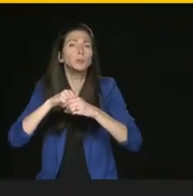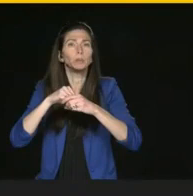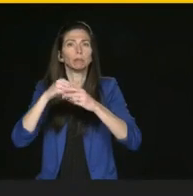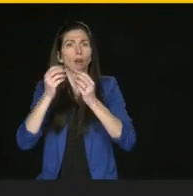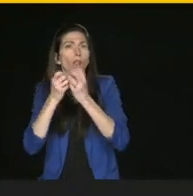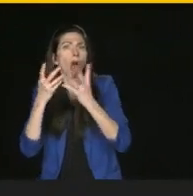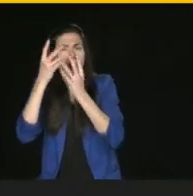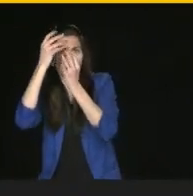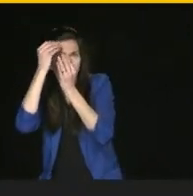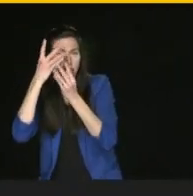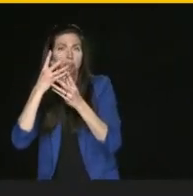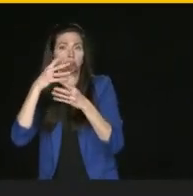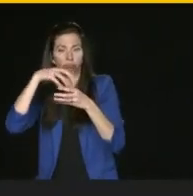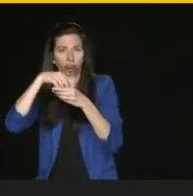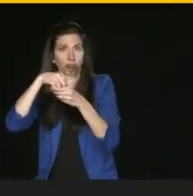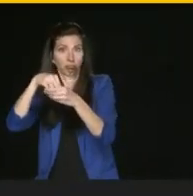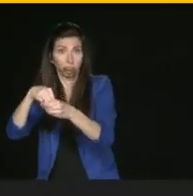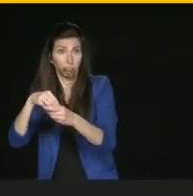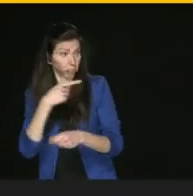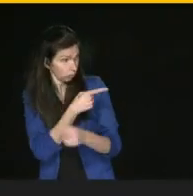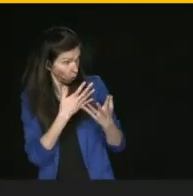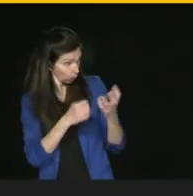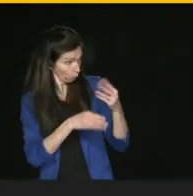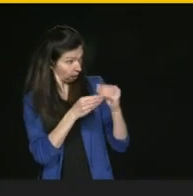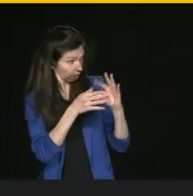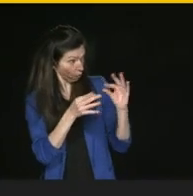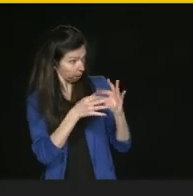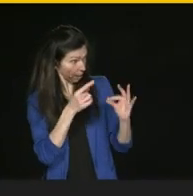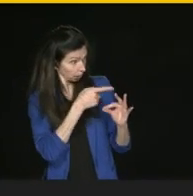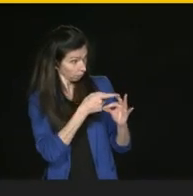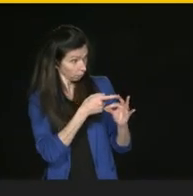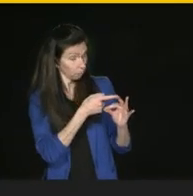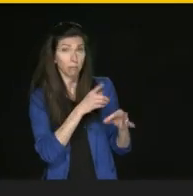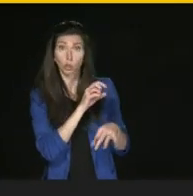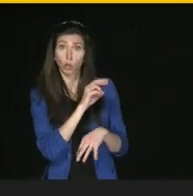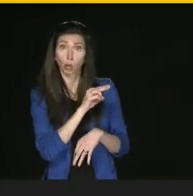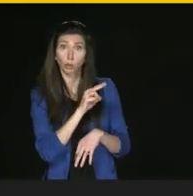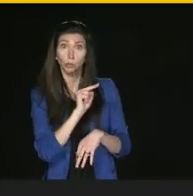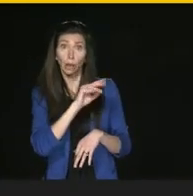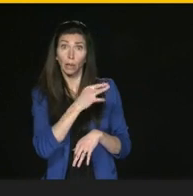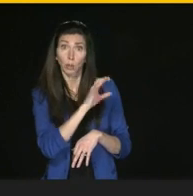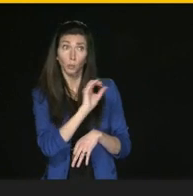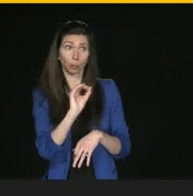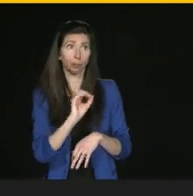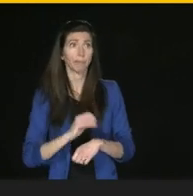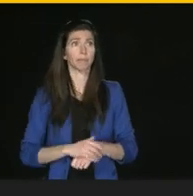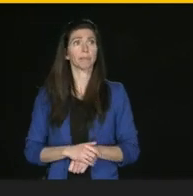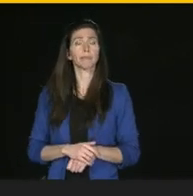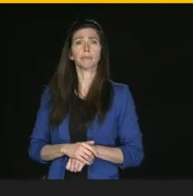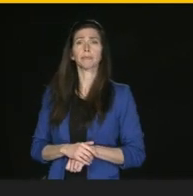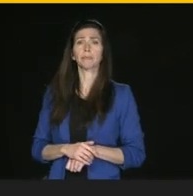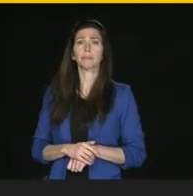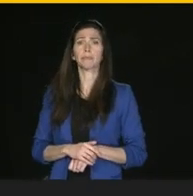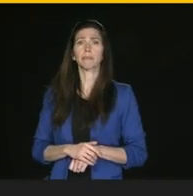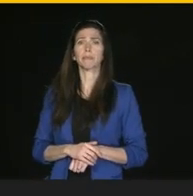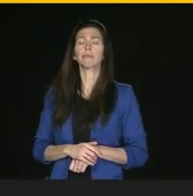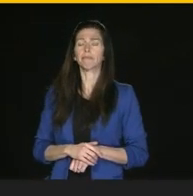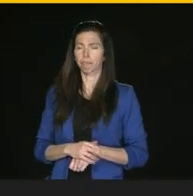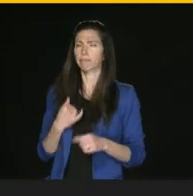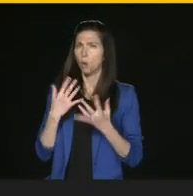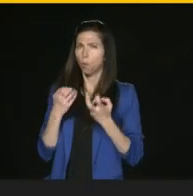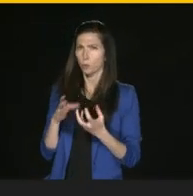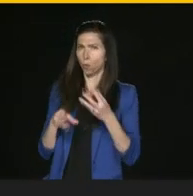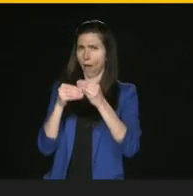WELL.